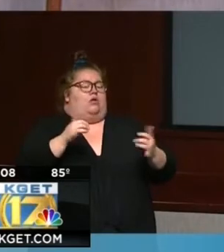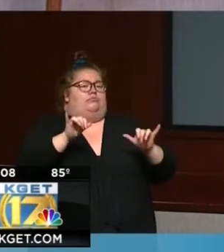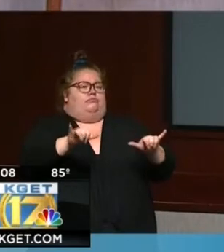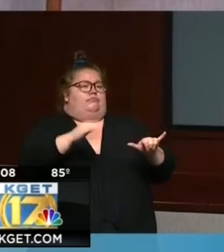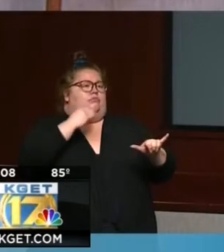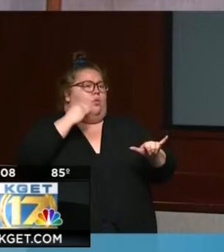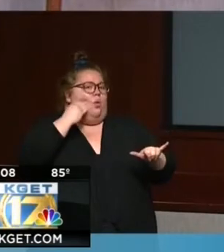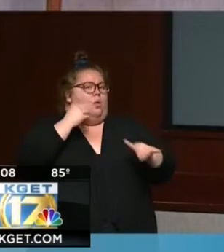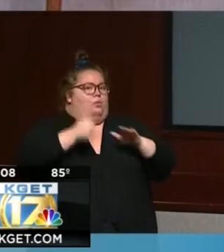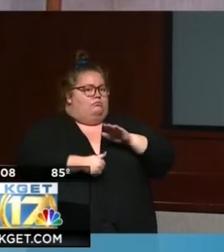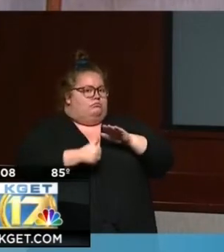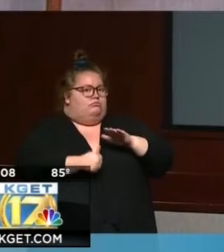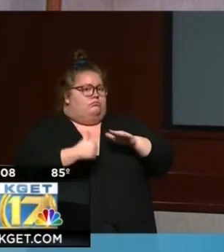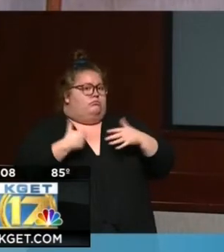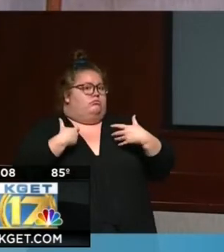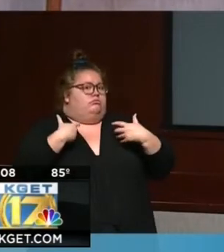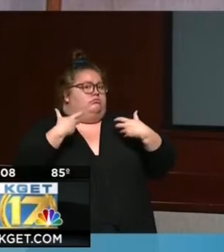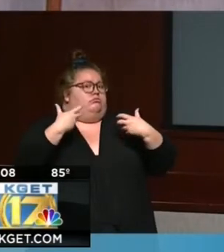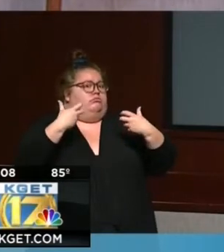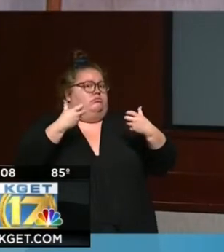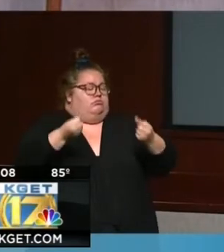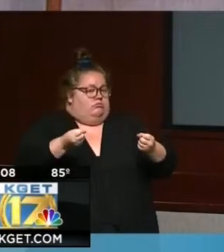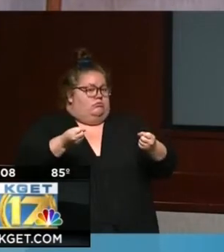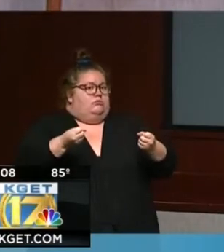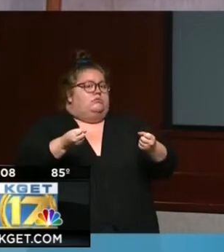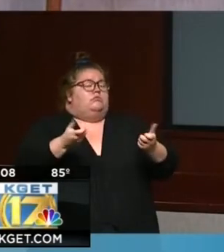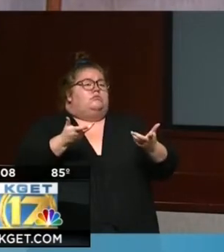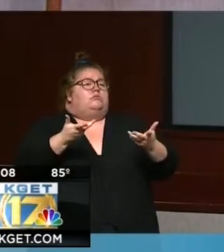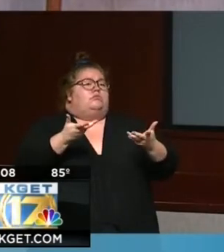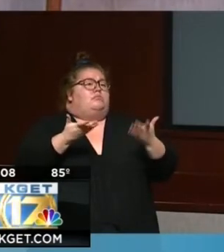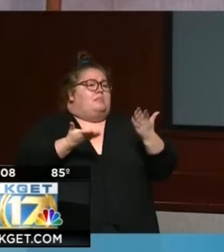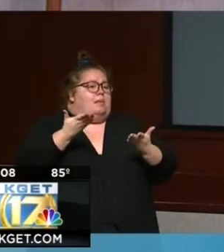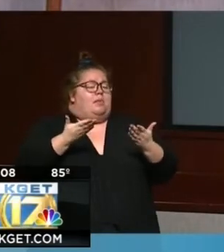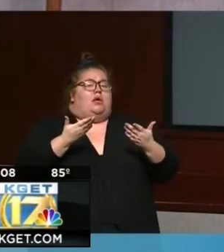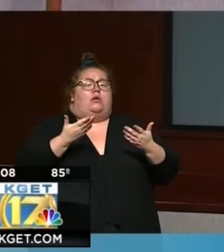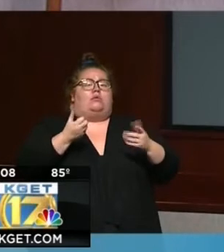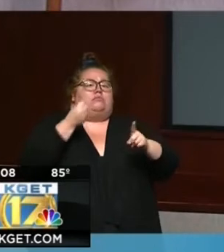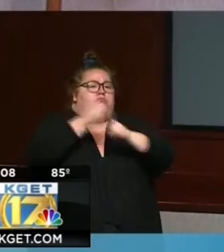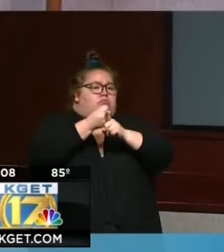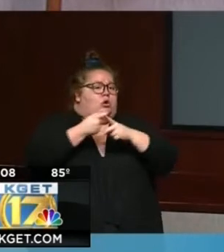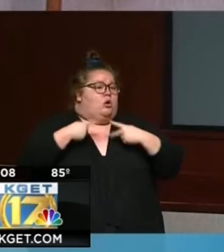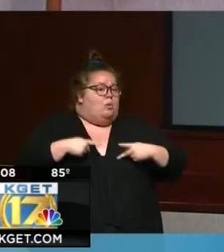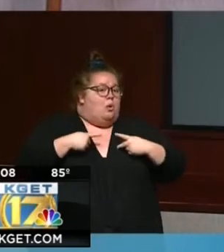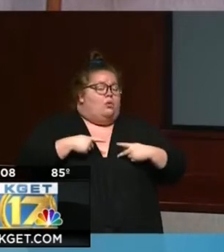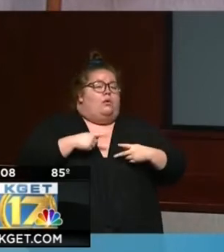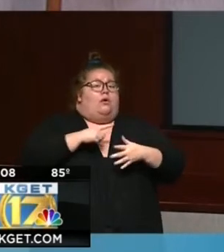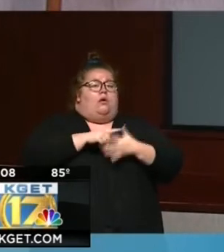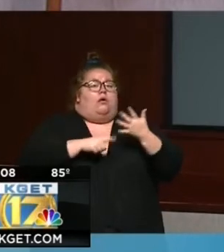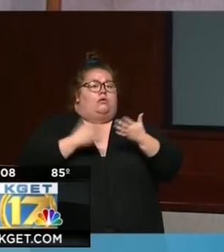Reporter: SO SAFE TO SAY IF SOMEBODY IS RECOVERING -- WHAT YOU CALL RECOVERING AT HOME, IF